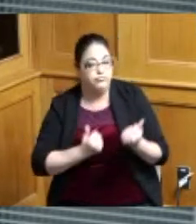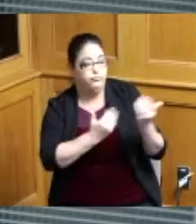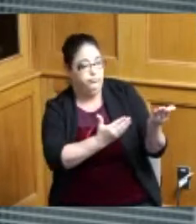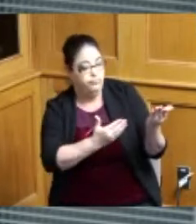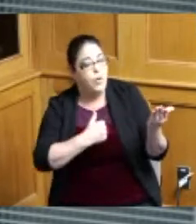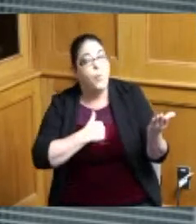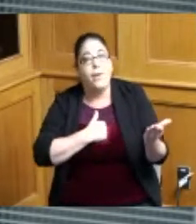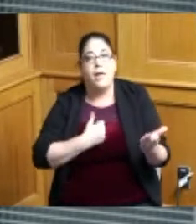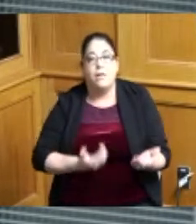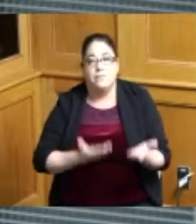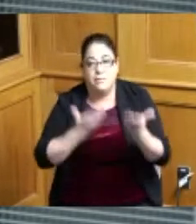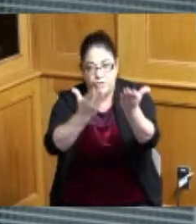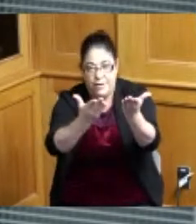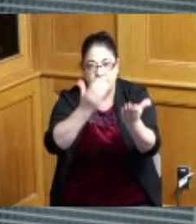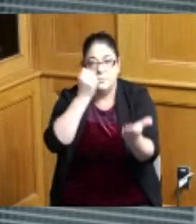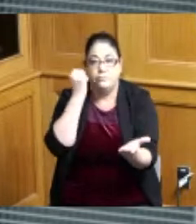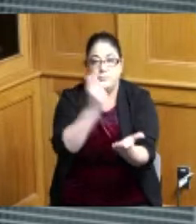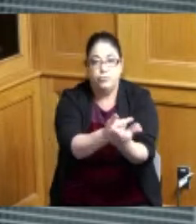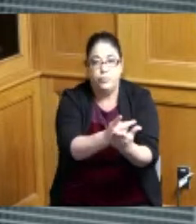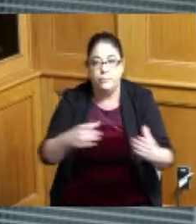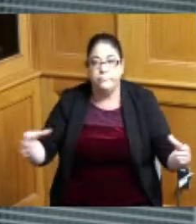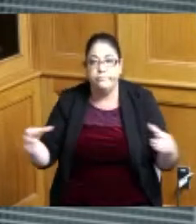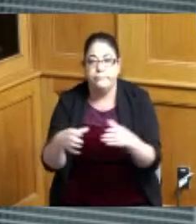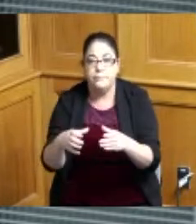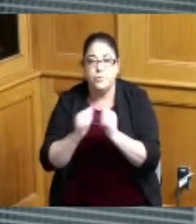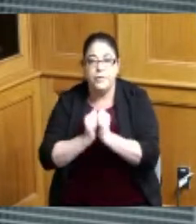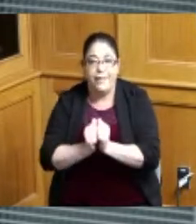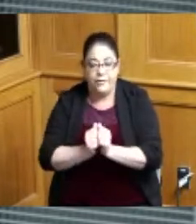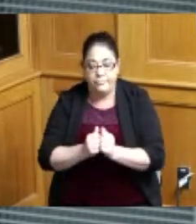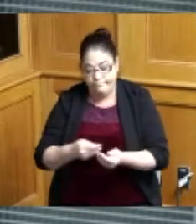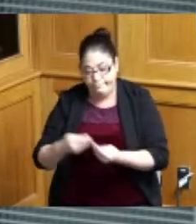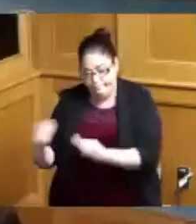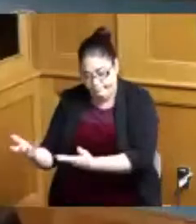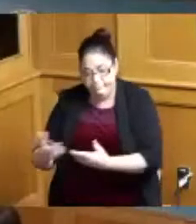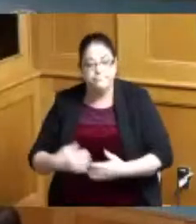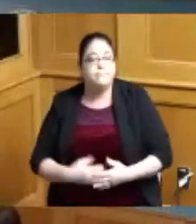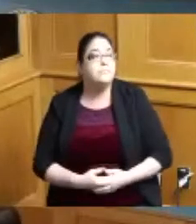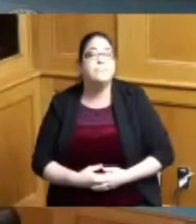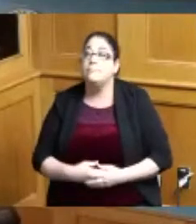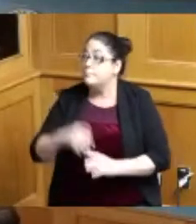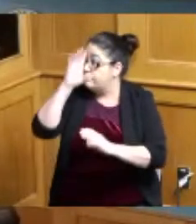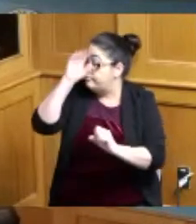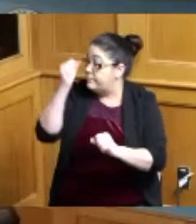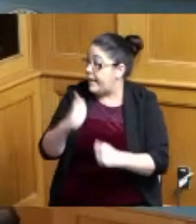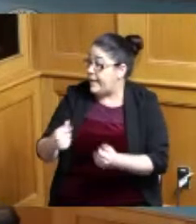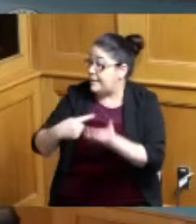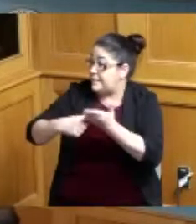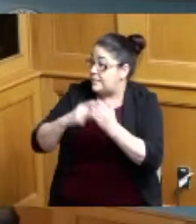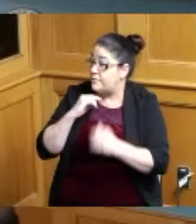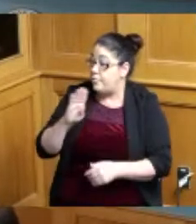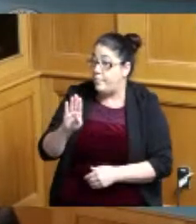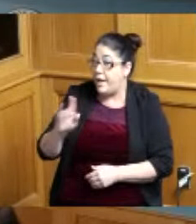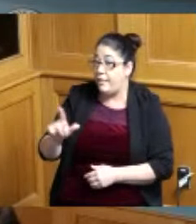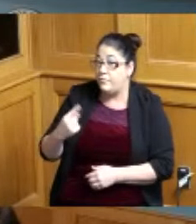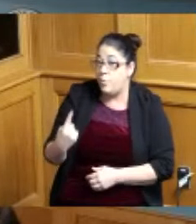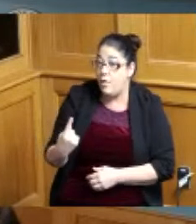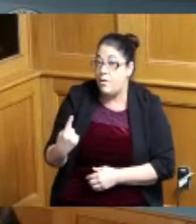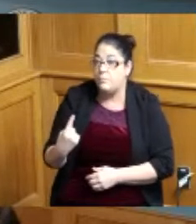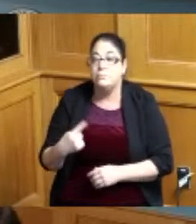amended annexation okay thank you any discussion on violated one yeah I have a question so